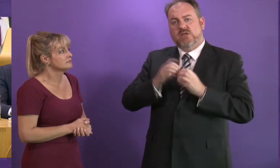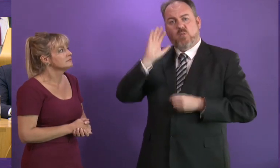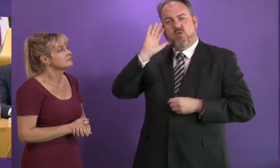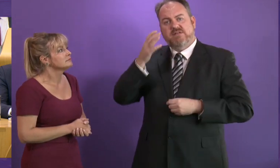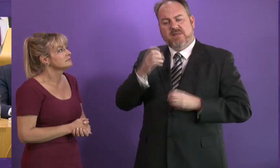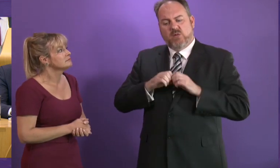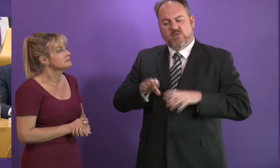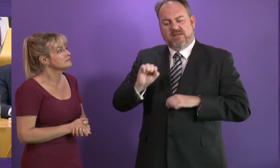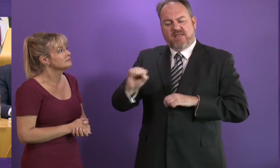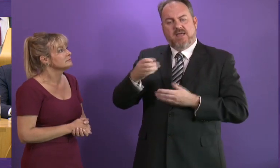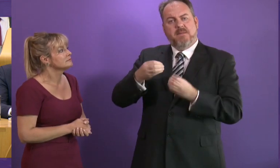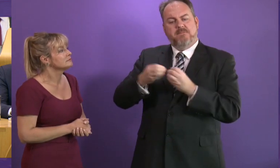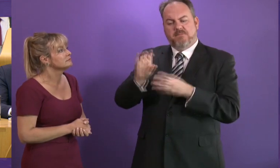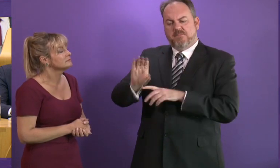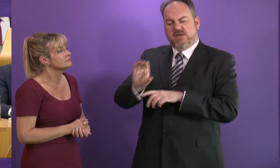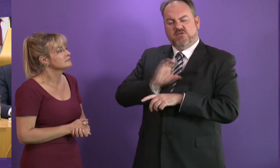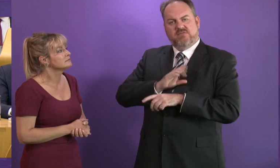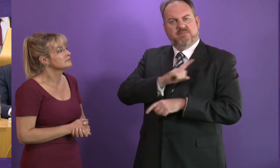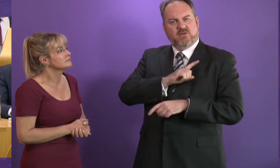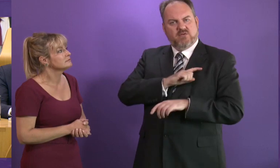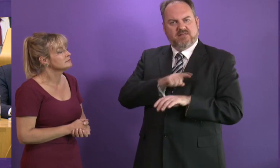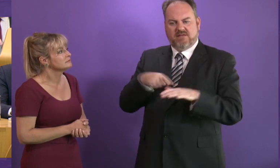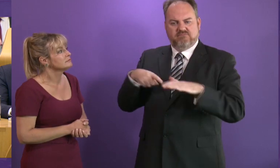Union of Students has not been able to get a straight answer from the Scottish Government